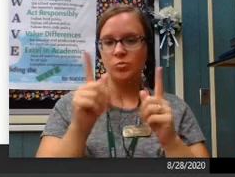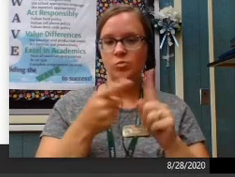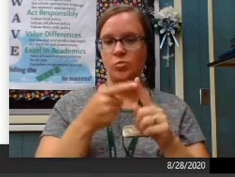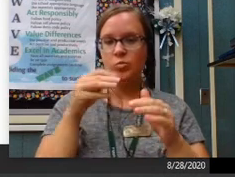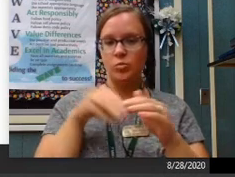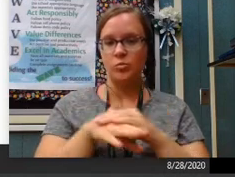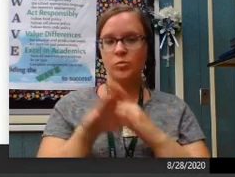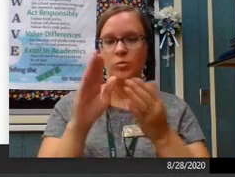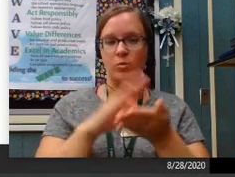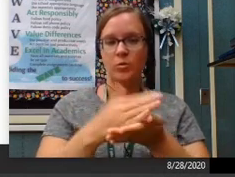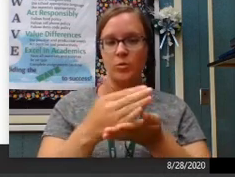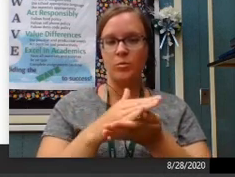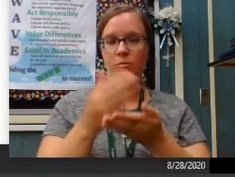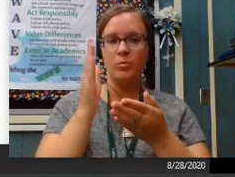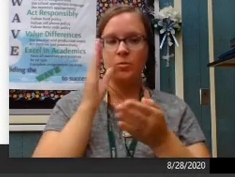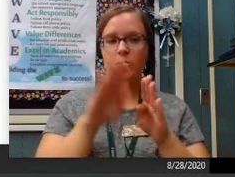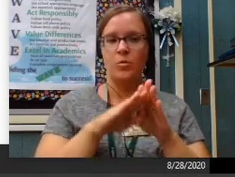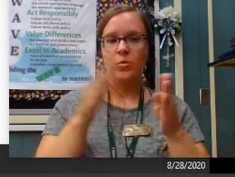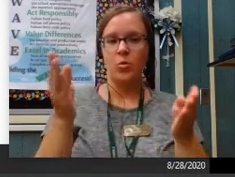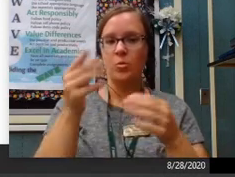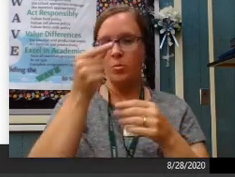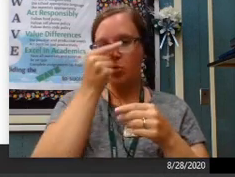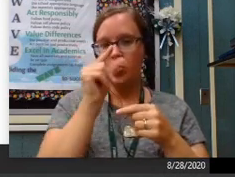of school. You will open up Google Chrome.